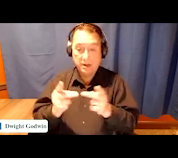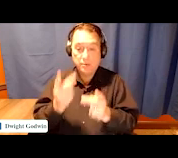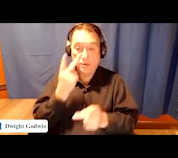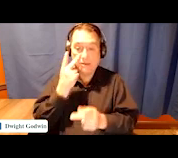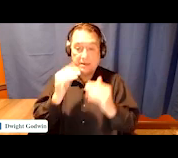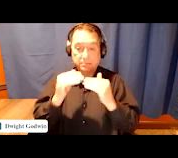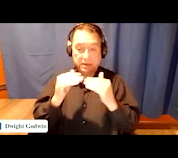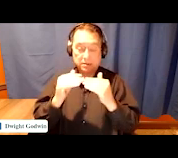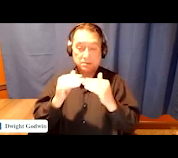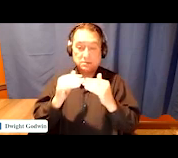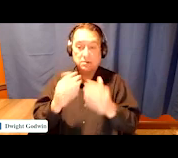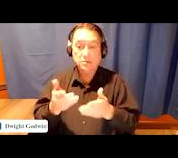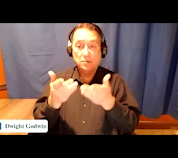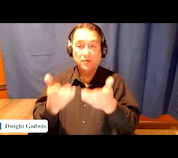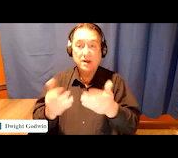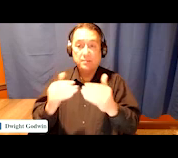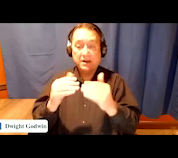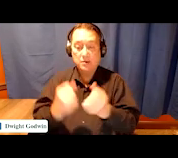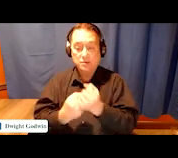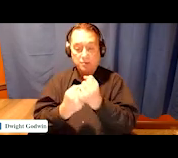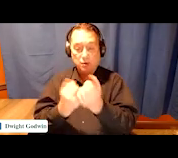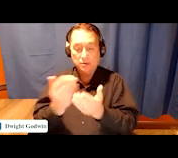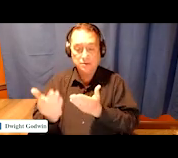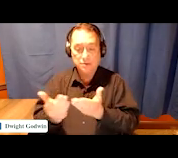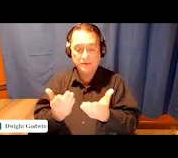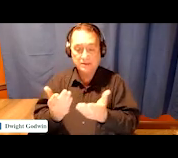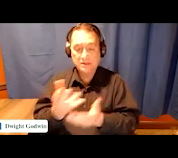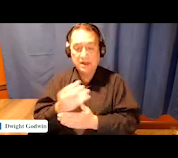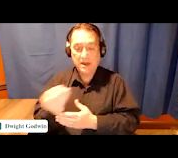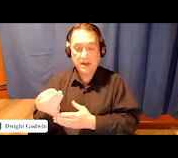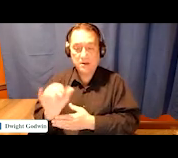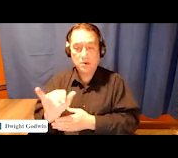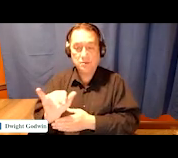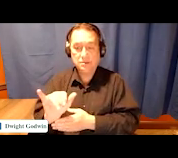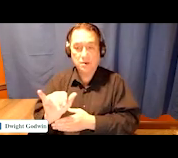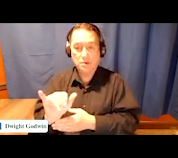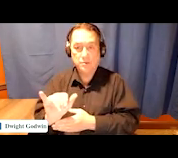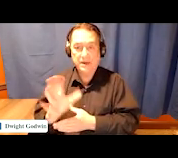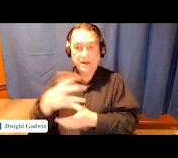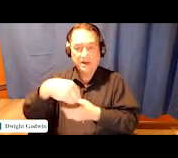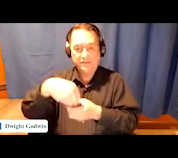providing peer support services and being part of the